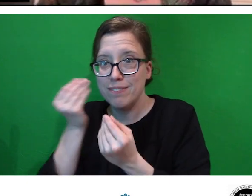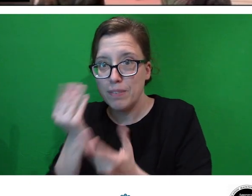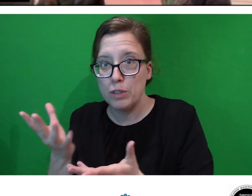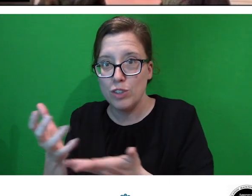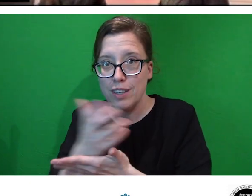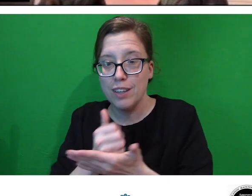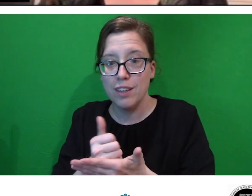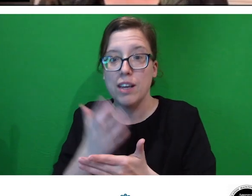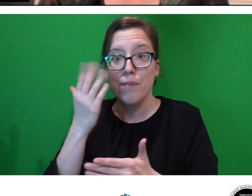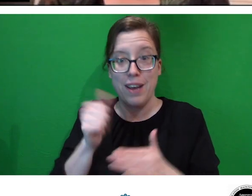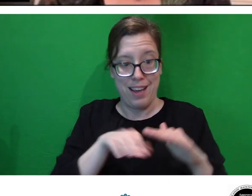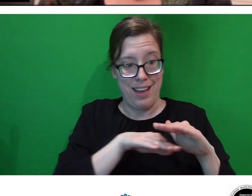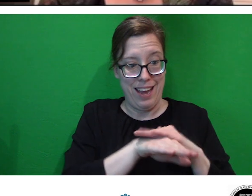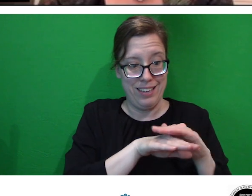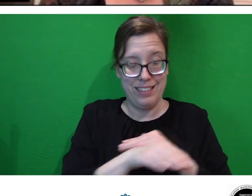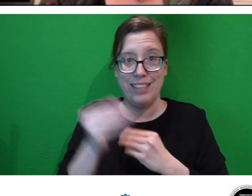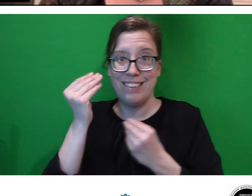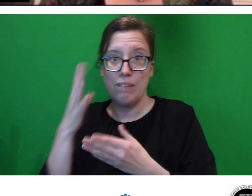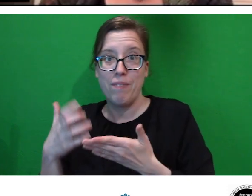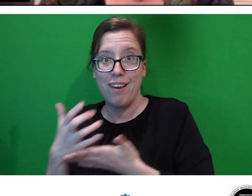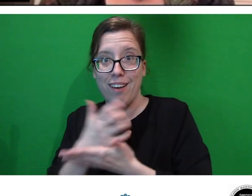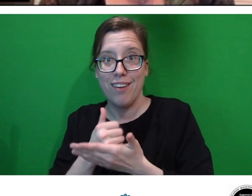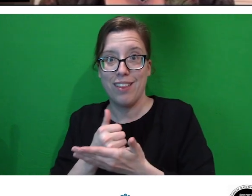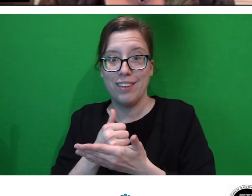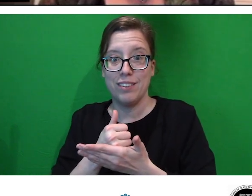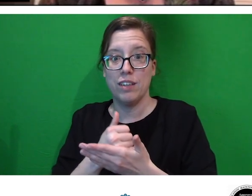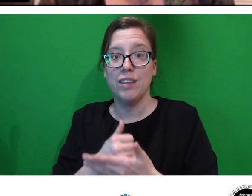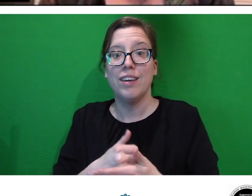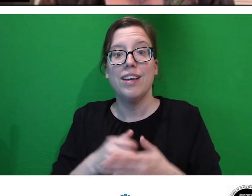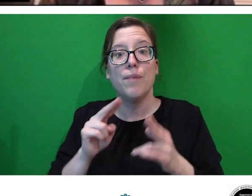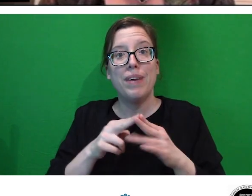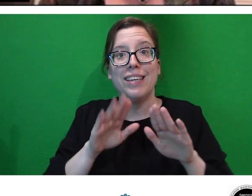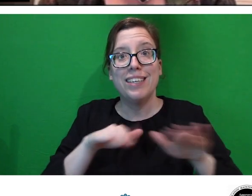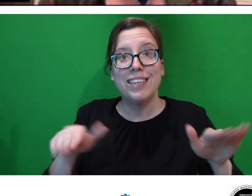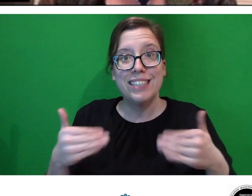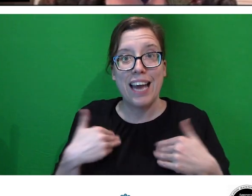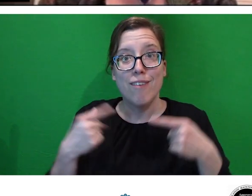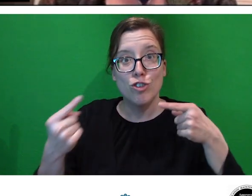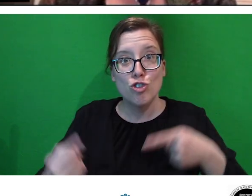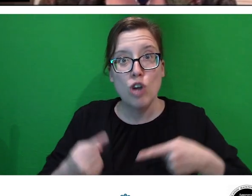Deafblindness is a disability about information gathering.